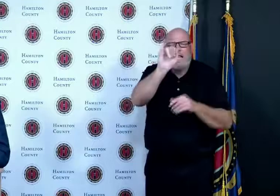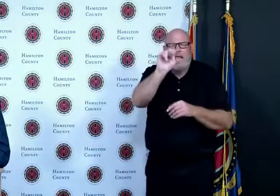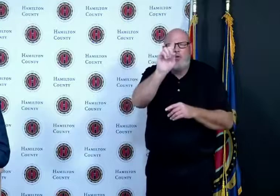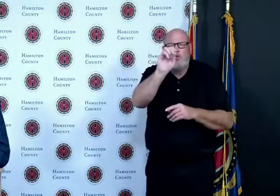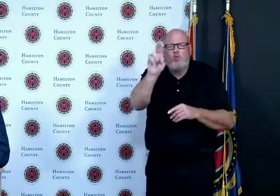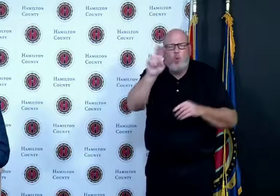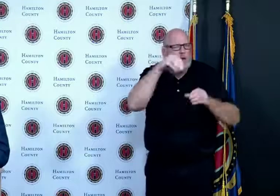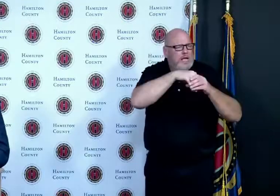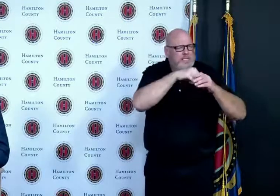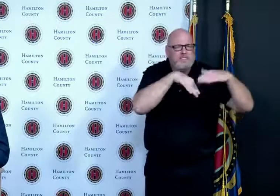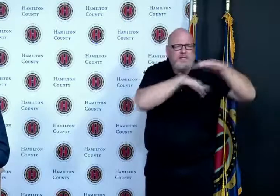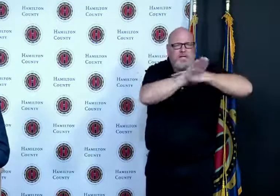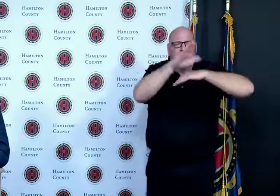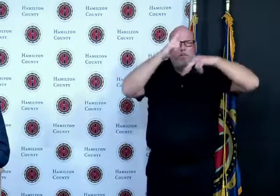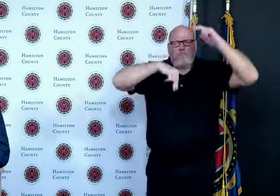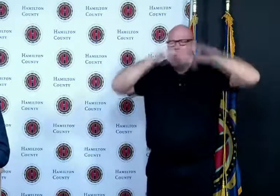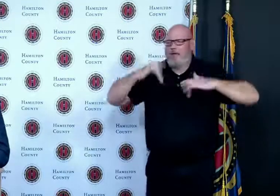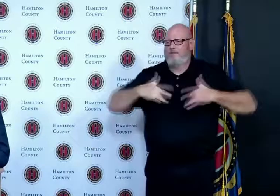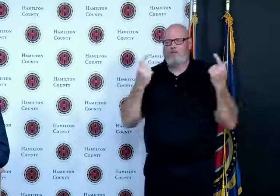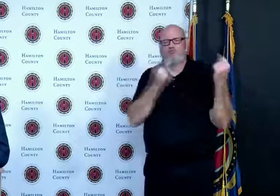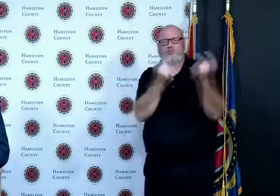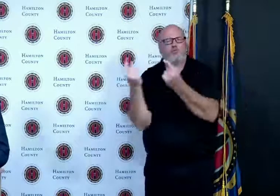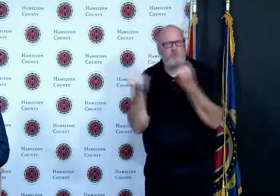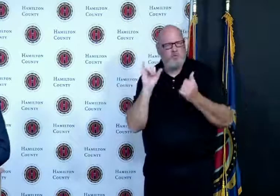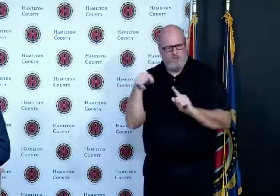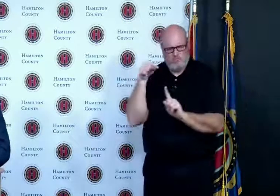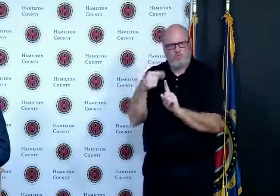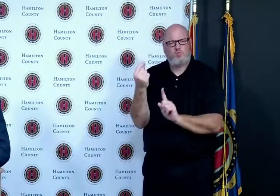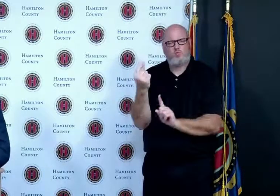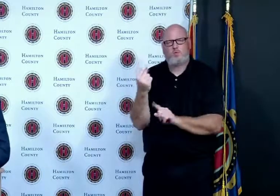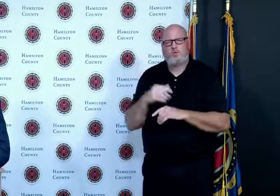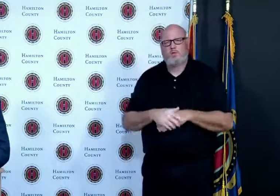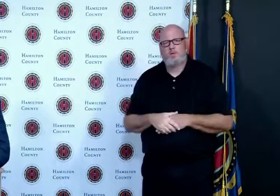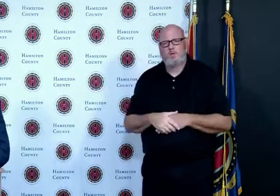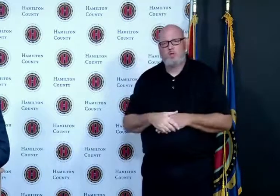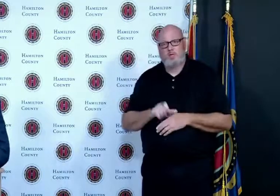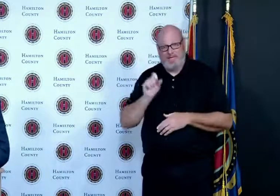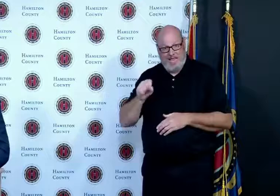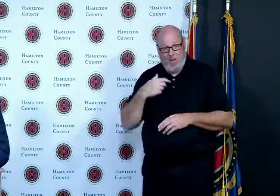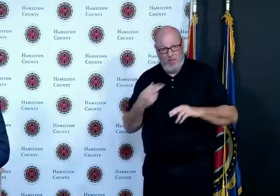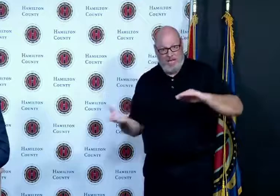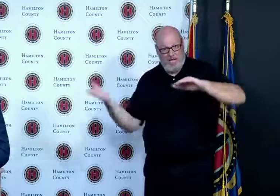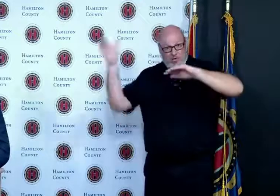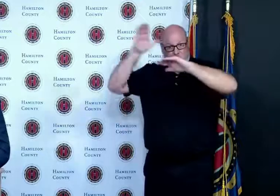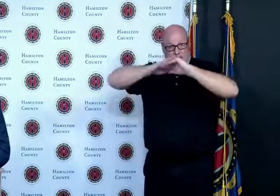businesses all the time about hey you know vaccines everybody's getting vaccinated why are we still